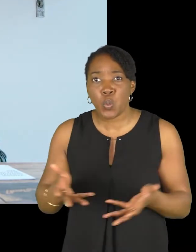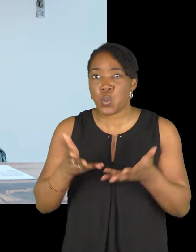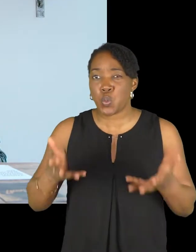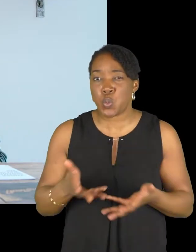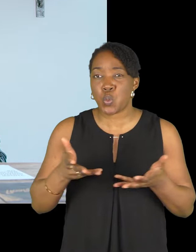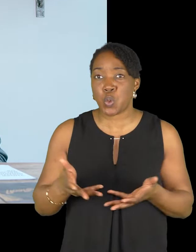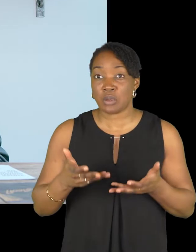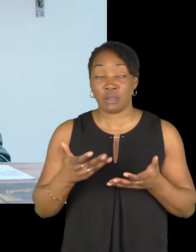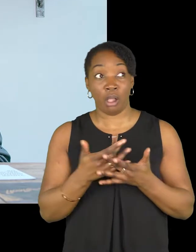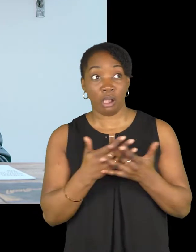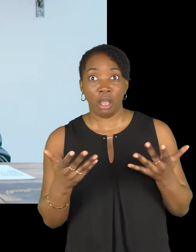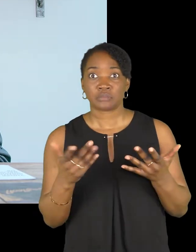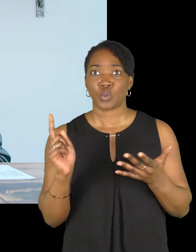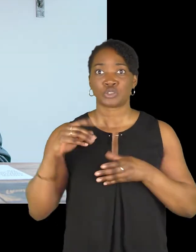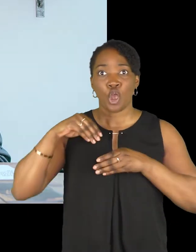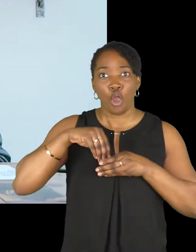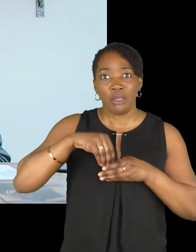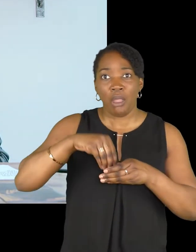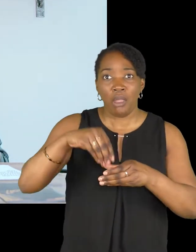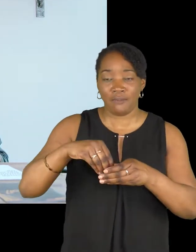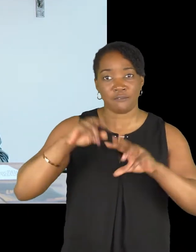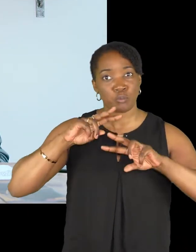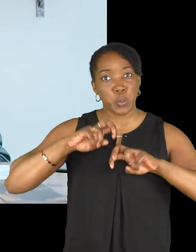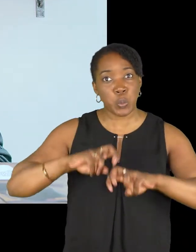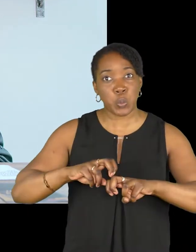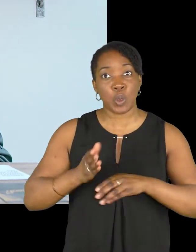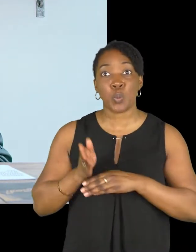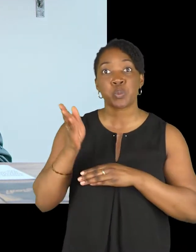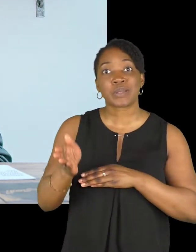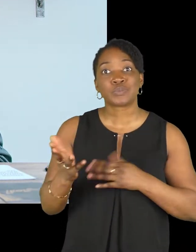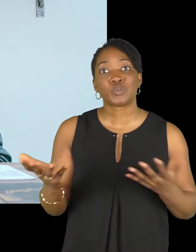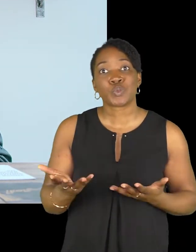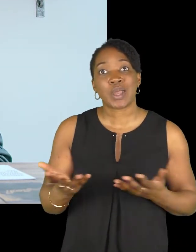and nurturing them, we were doing a lot of kind of archival research so we went to